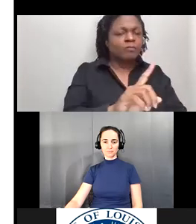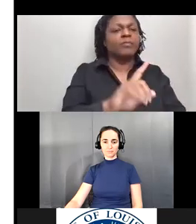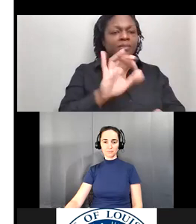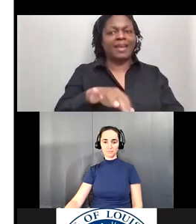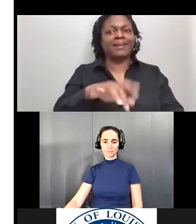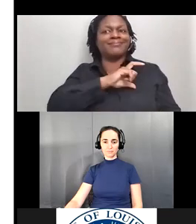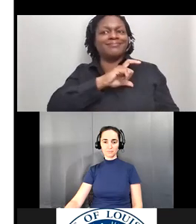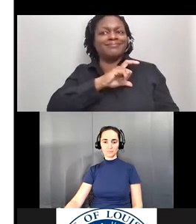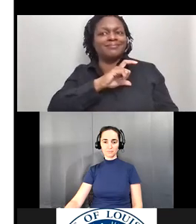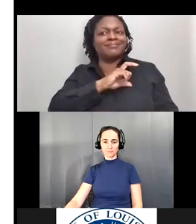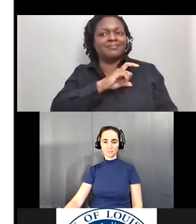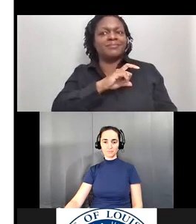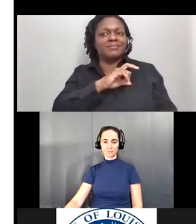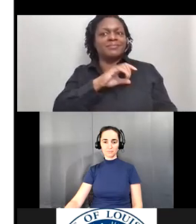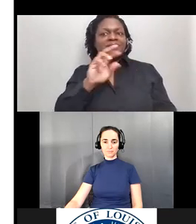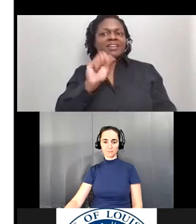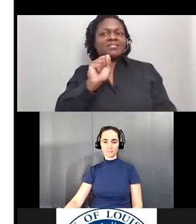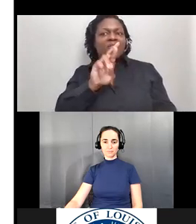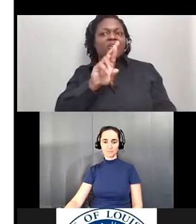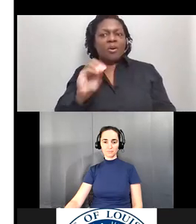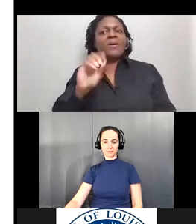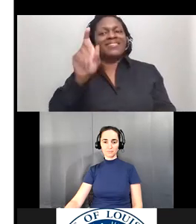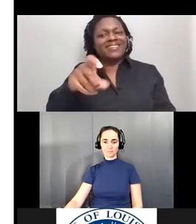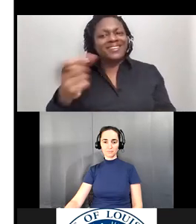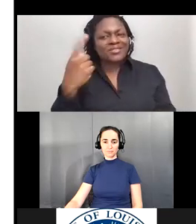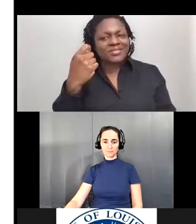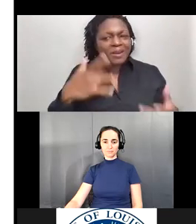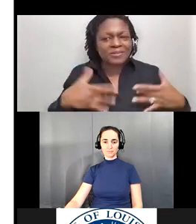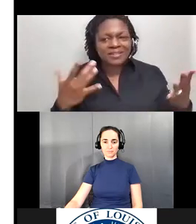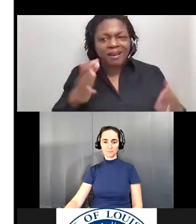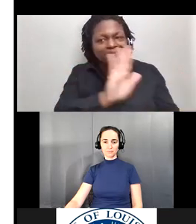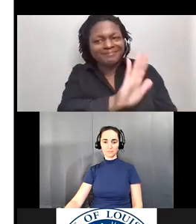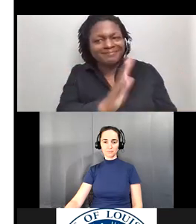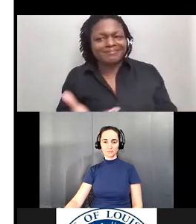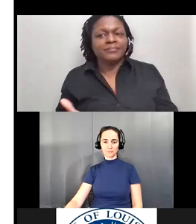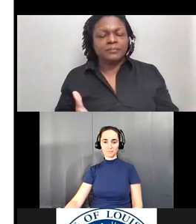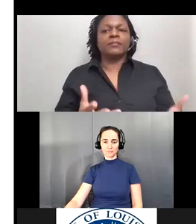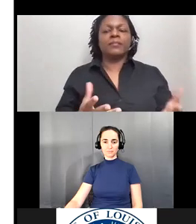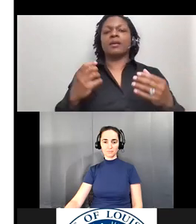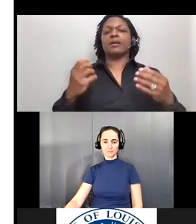resource officer understands kind of what's going on. A lot of times our school resource